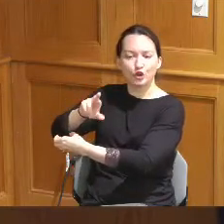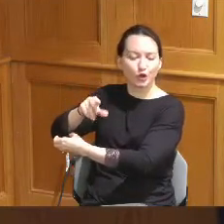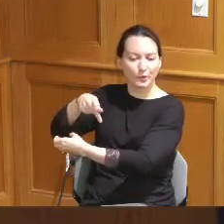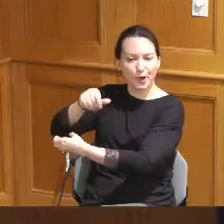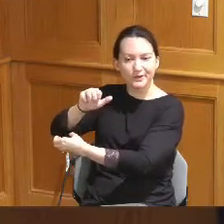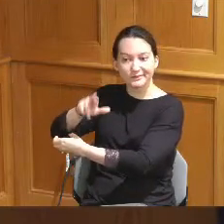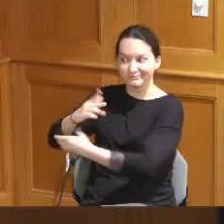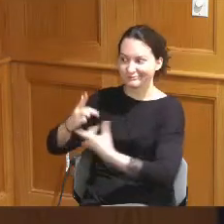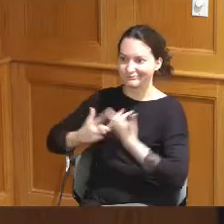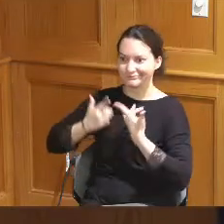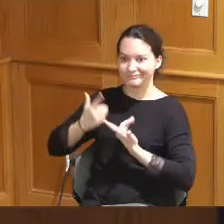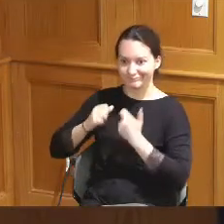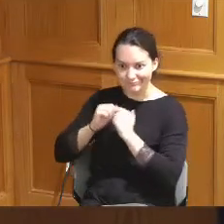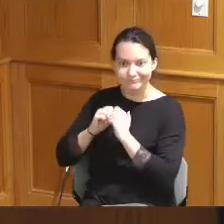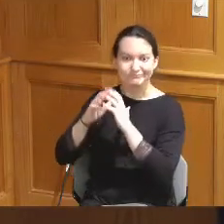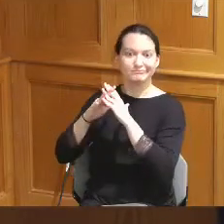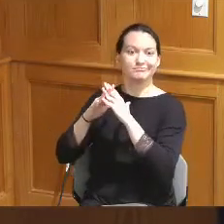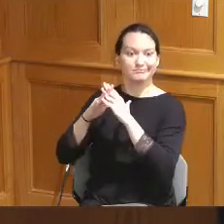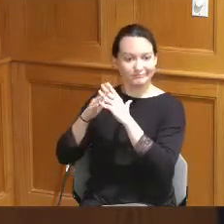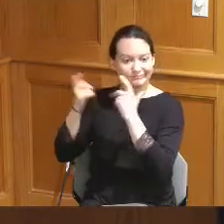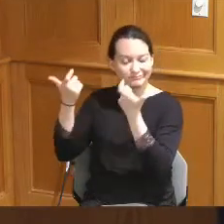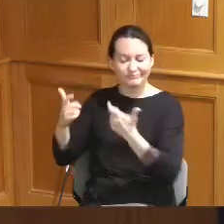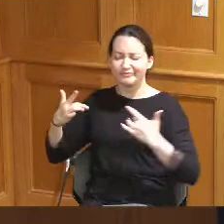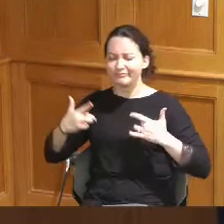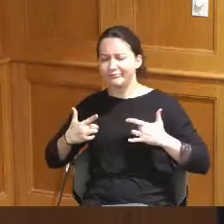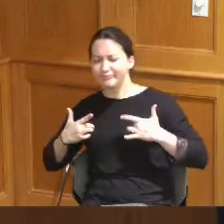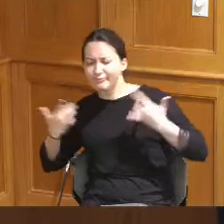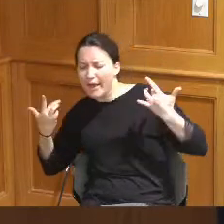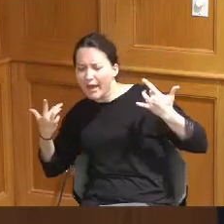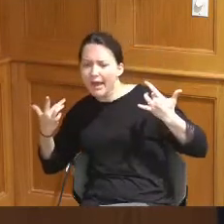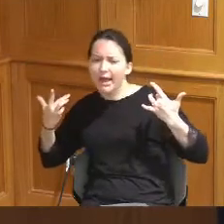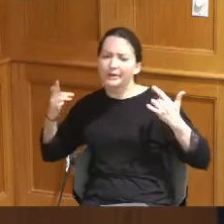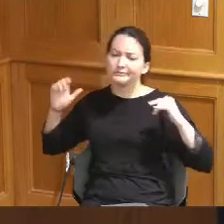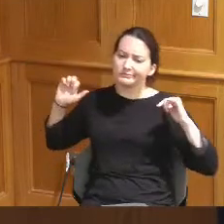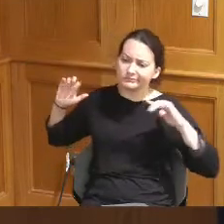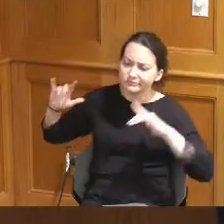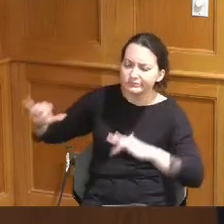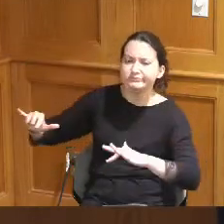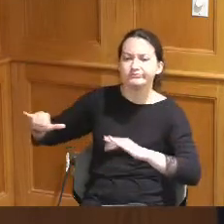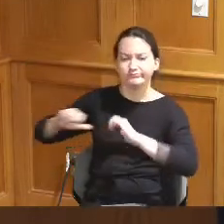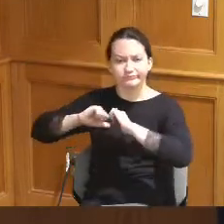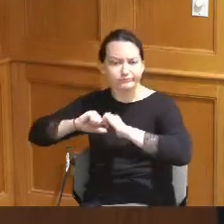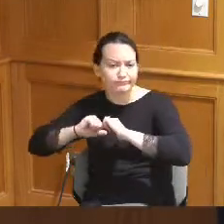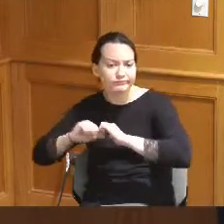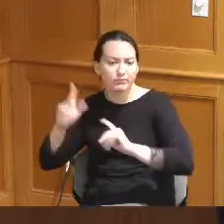they will now be able to have you know events and bringing that area together people can come